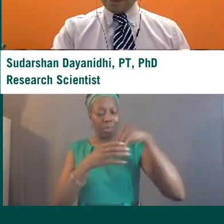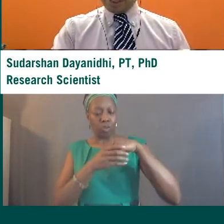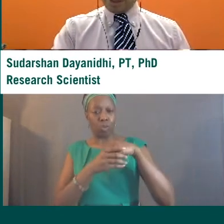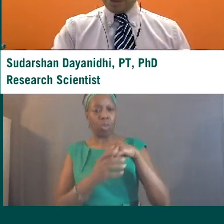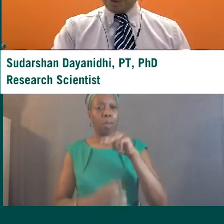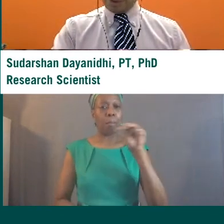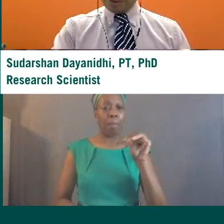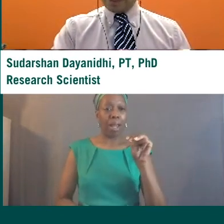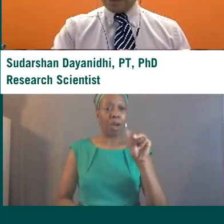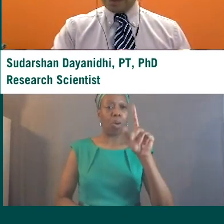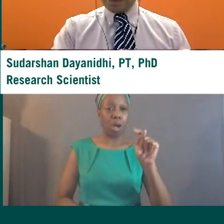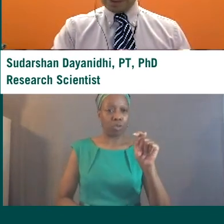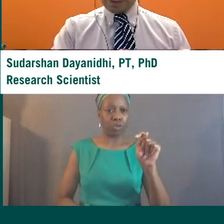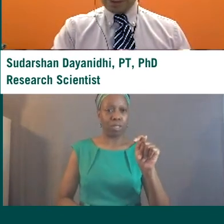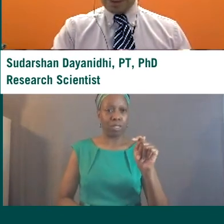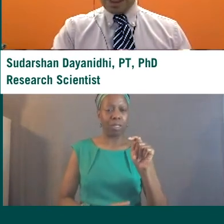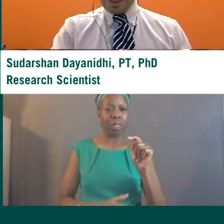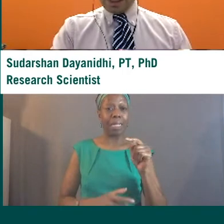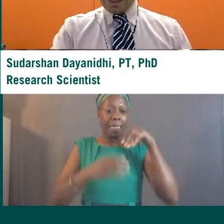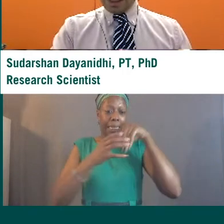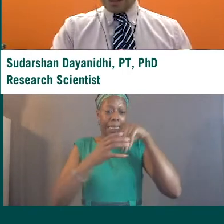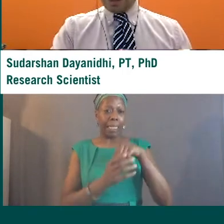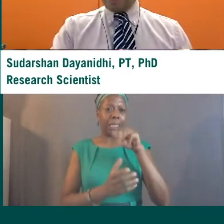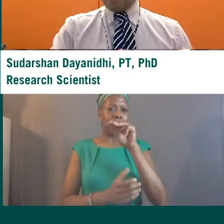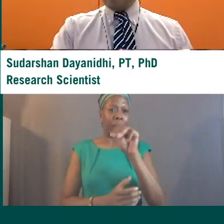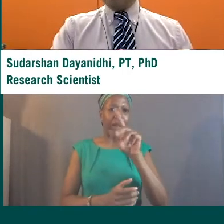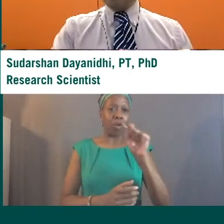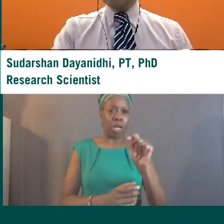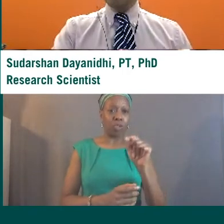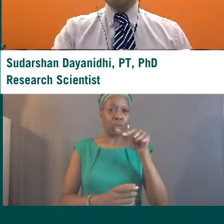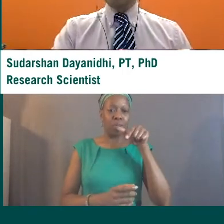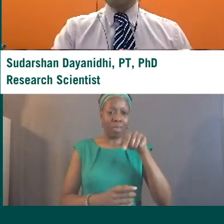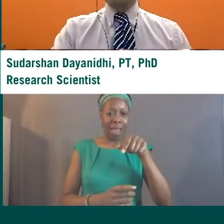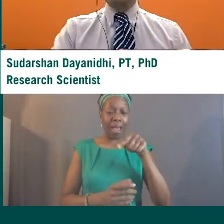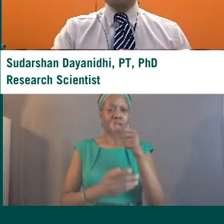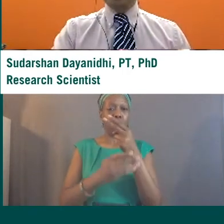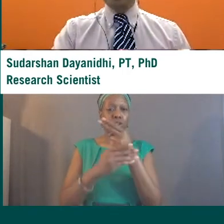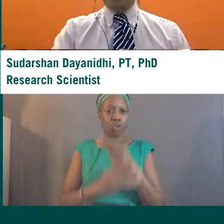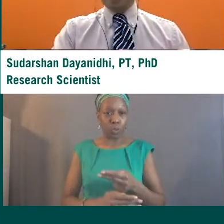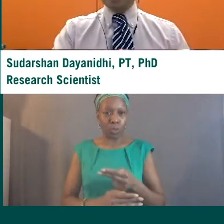by doing experiments in mice, which are special mice,